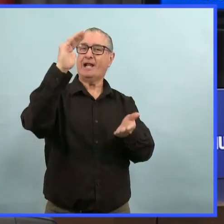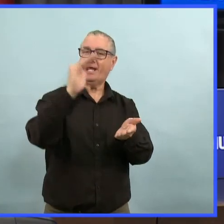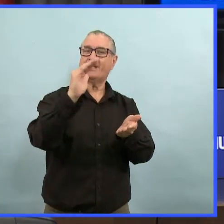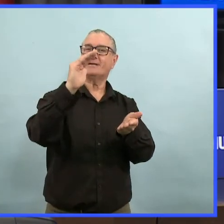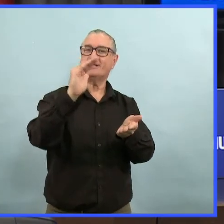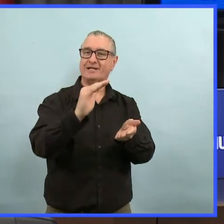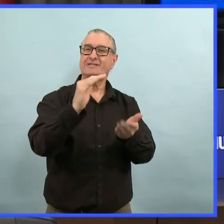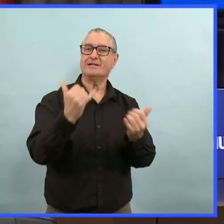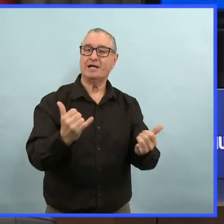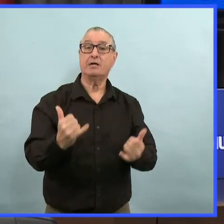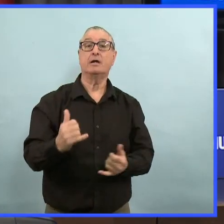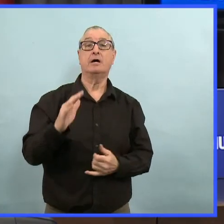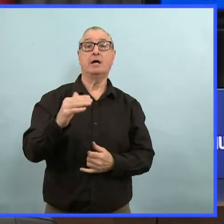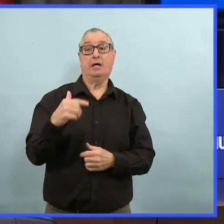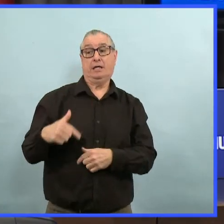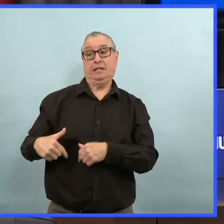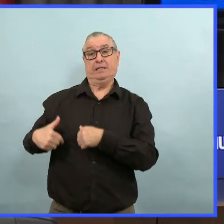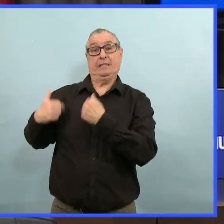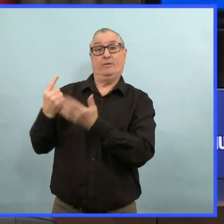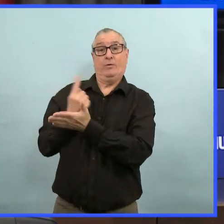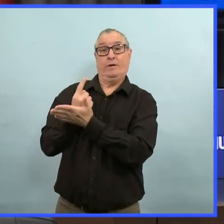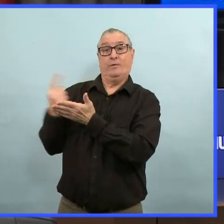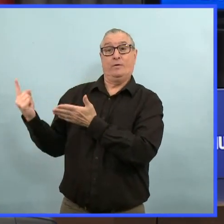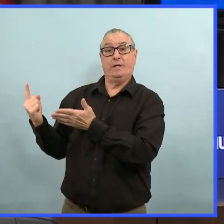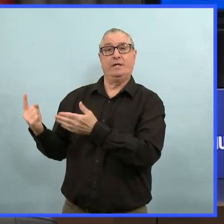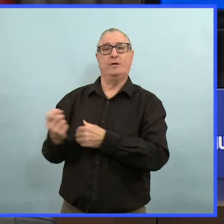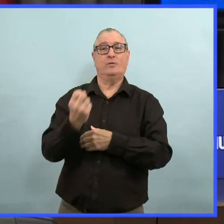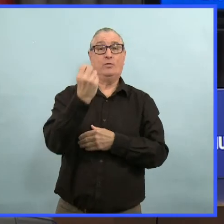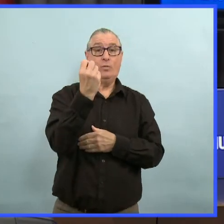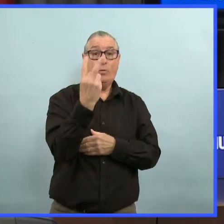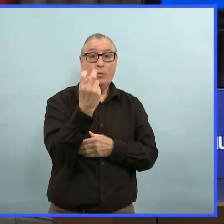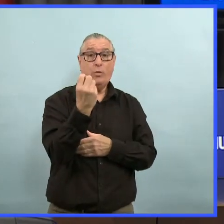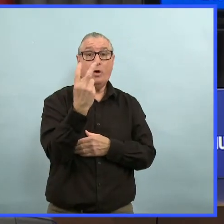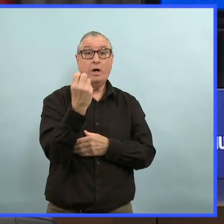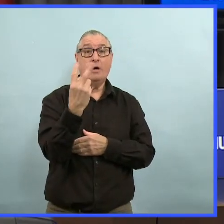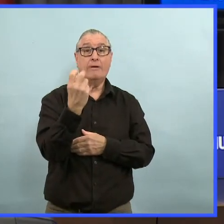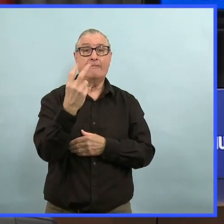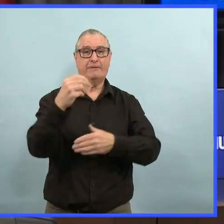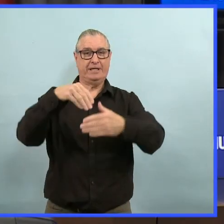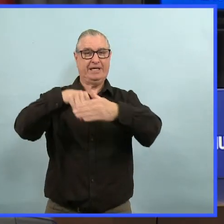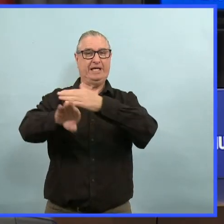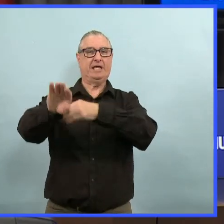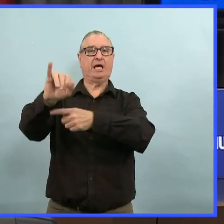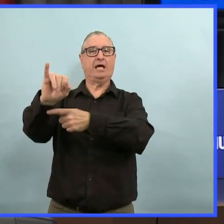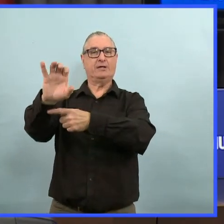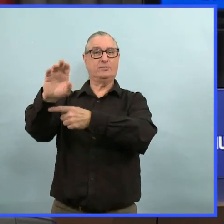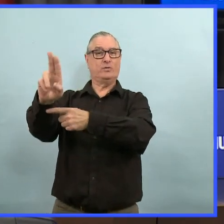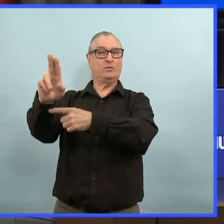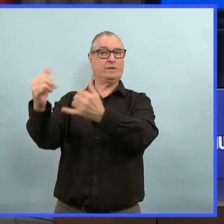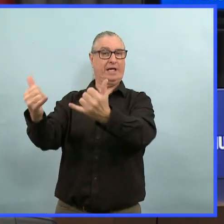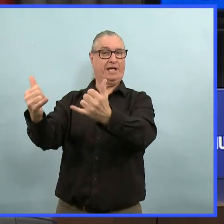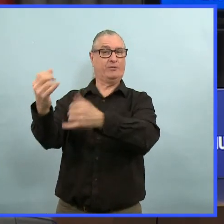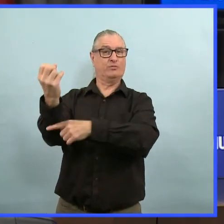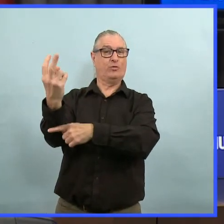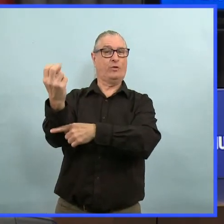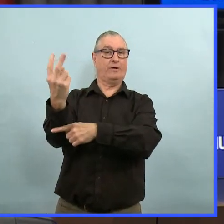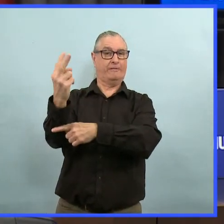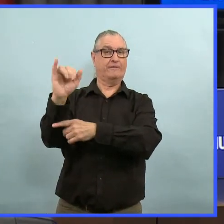admitted to icu including zero yesterday this amounts to the average of 1.7 patients a day